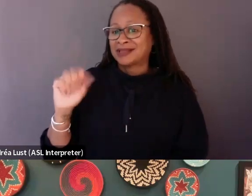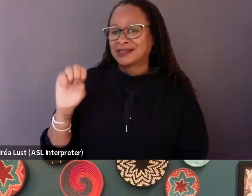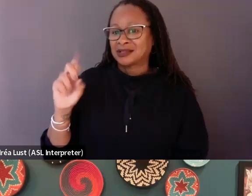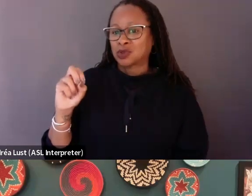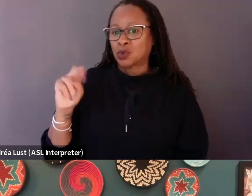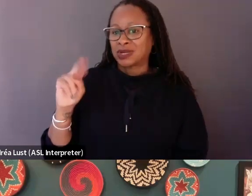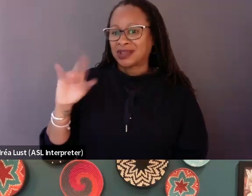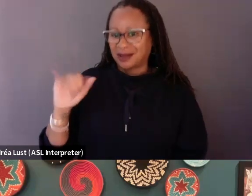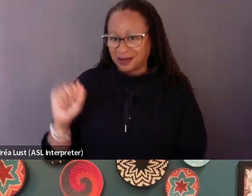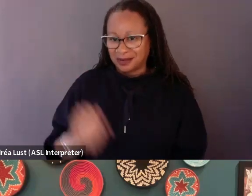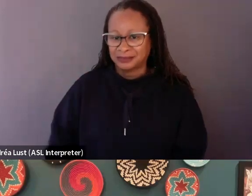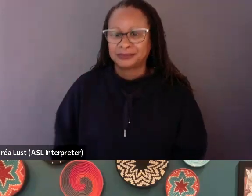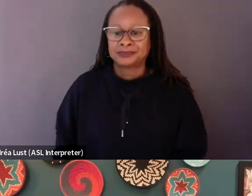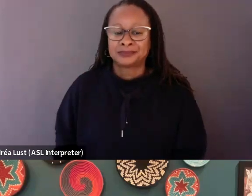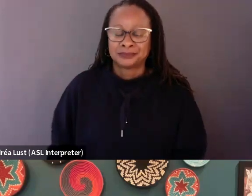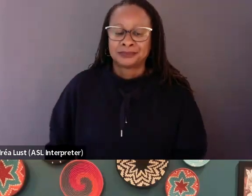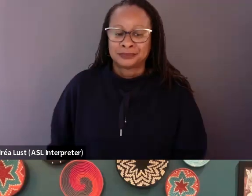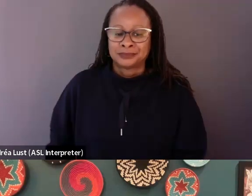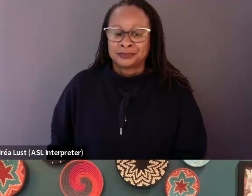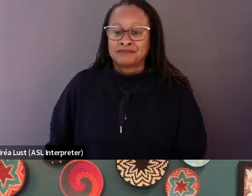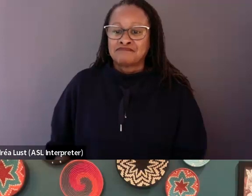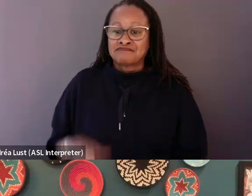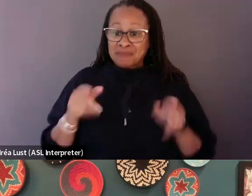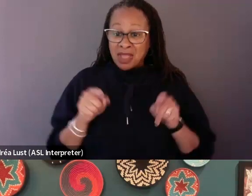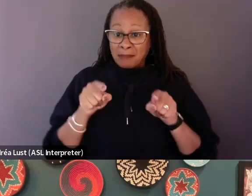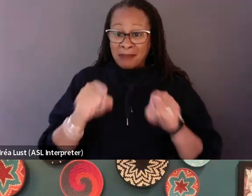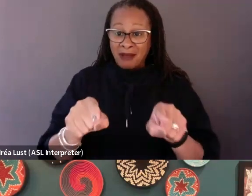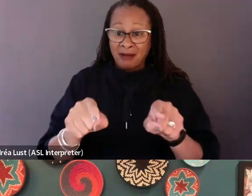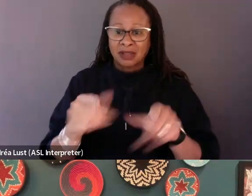And there's a certain parallels between those two films